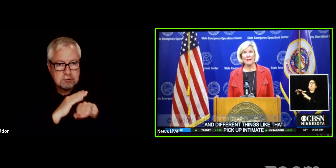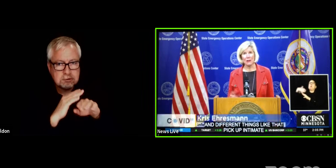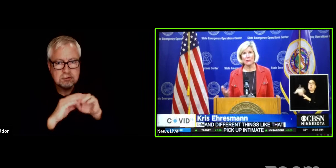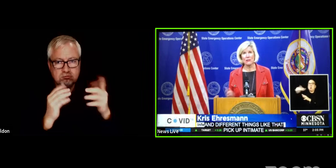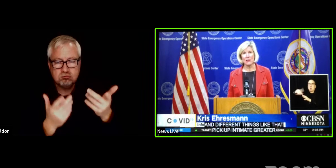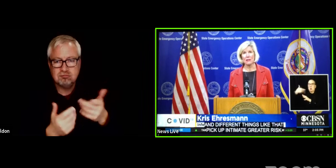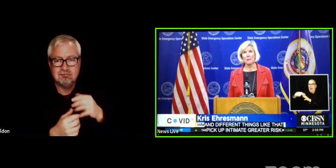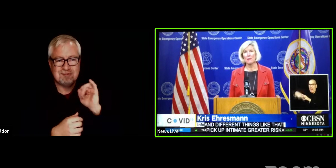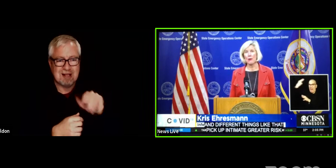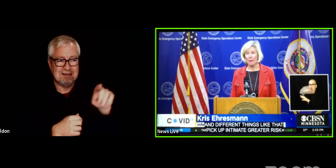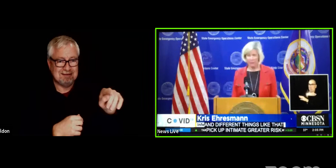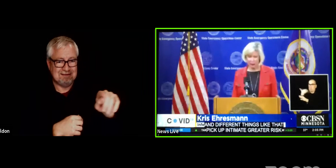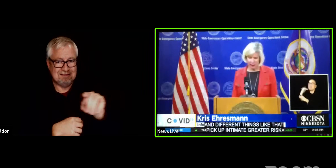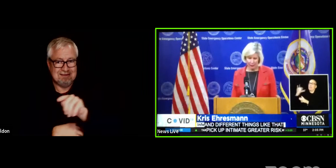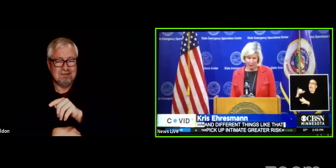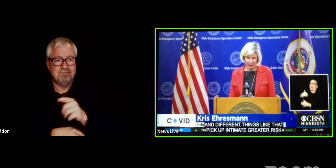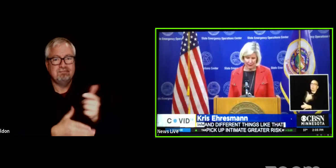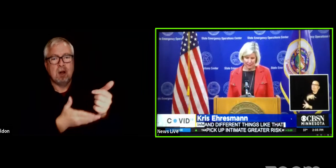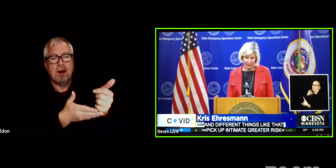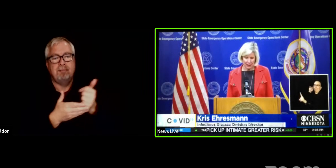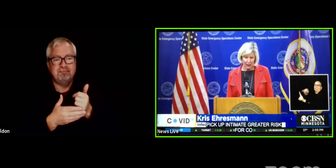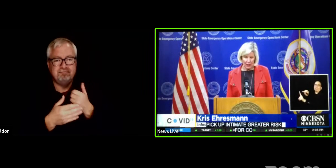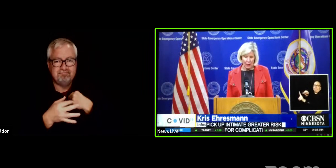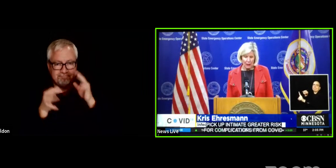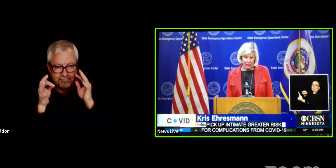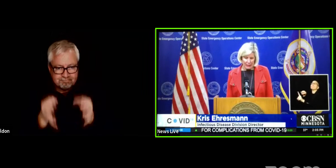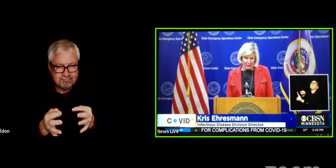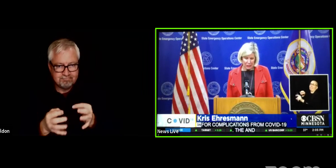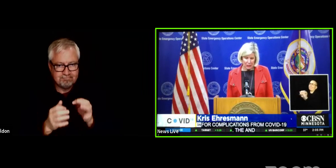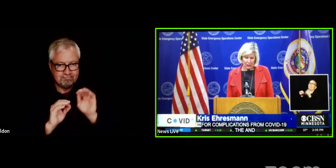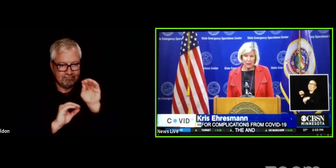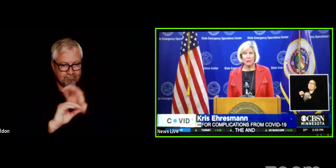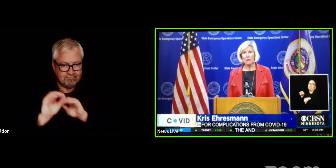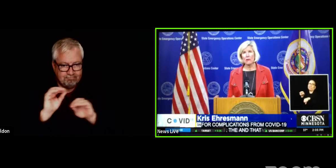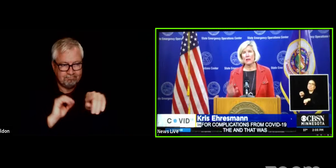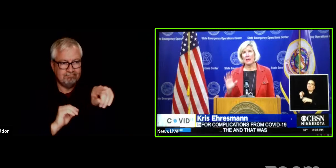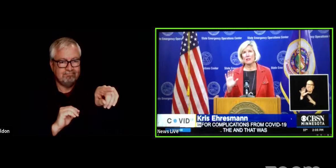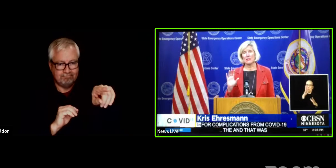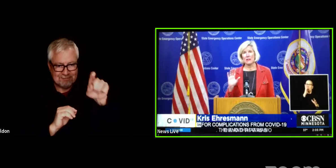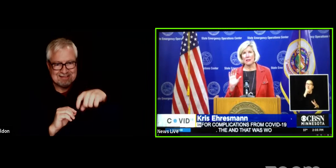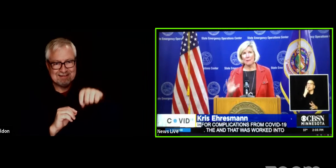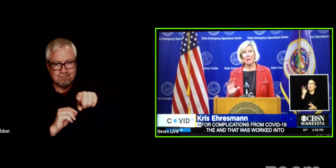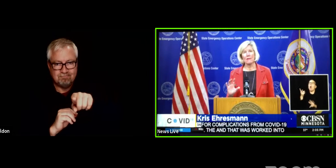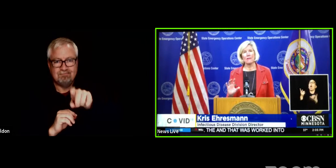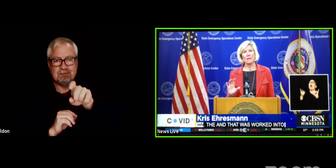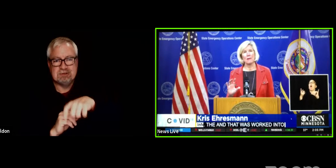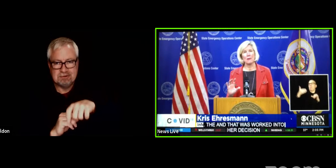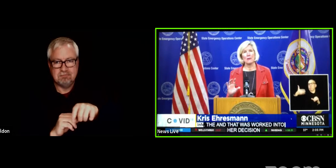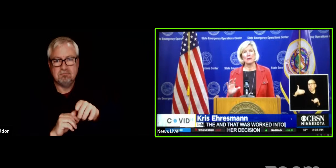AND YOU'LL SEE A LITTLE BIT MORE ABOUT THAT IN A BIT. IN ADDITION TO LOOKING AT JUST THE NUMBER OF PEOPLE WHO